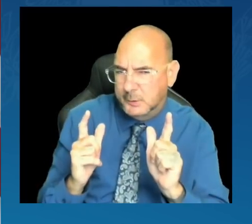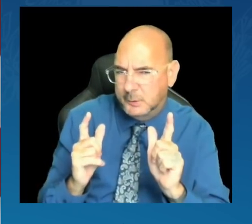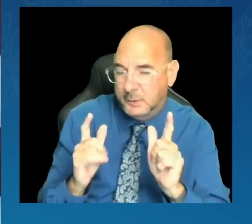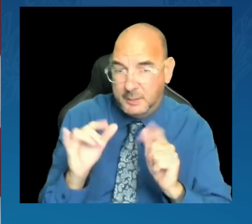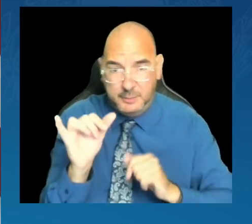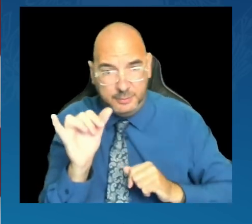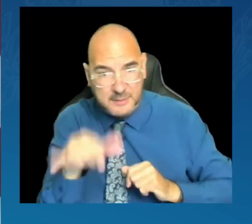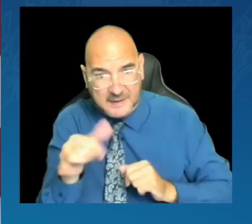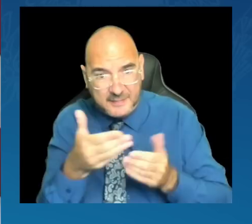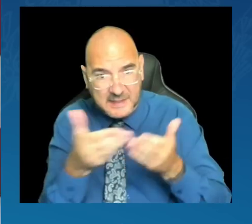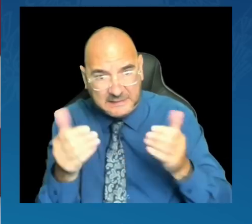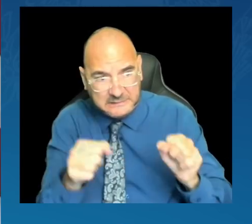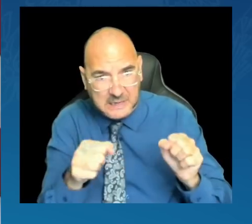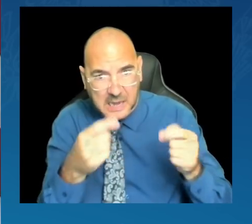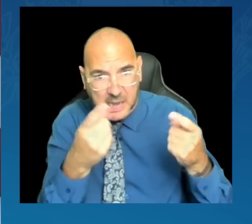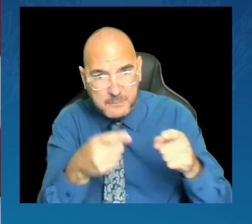and not without grave consequence.